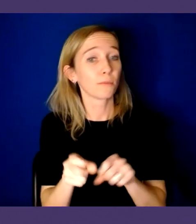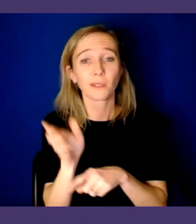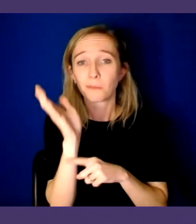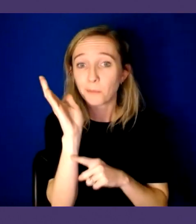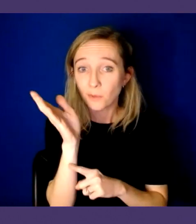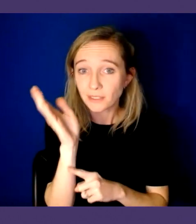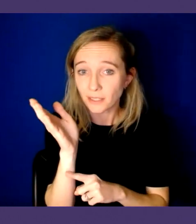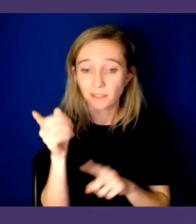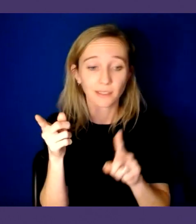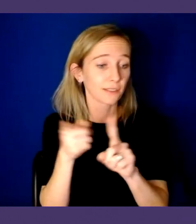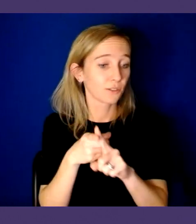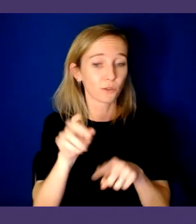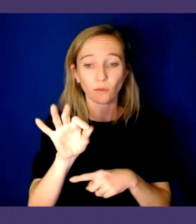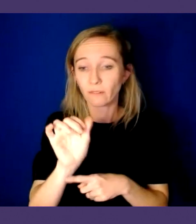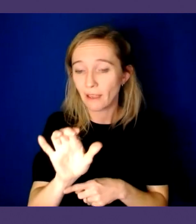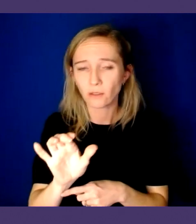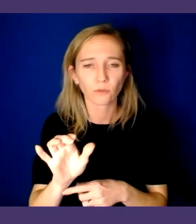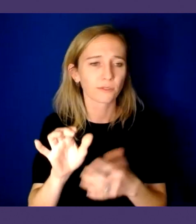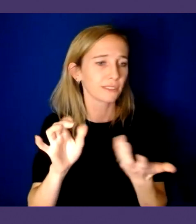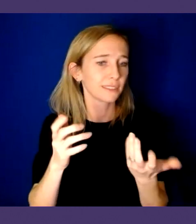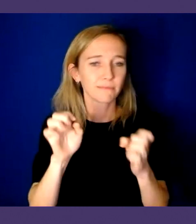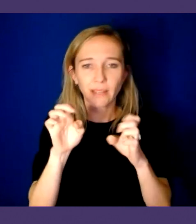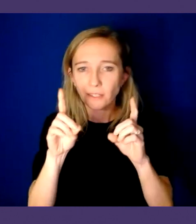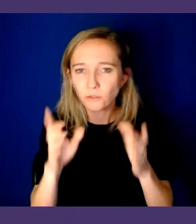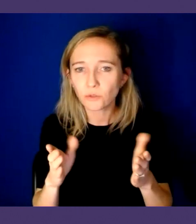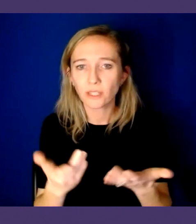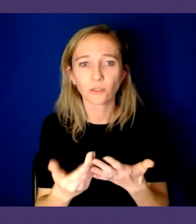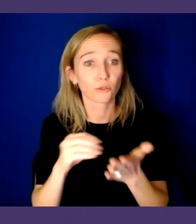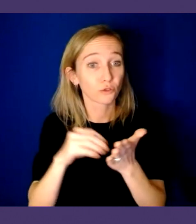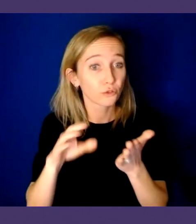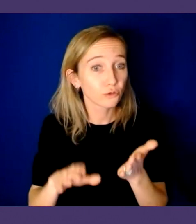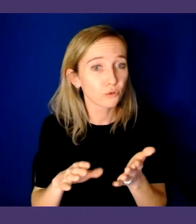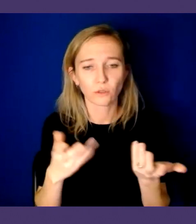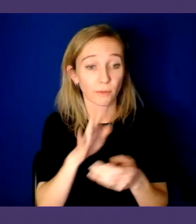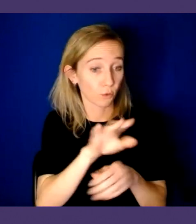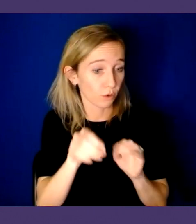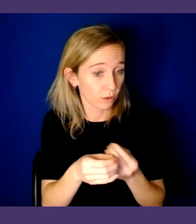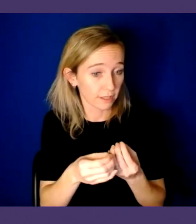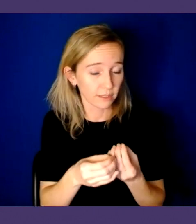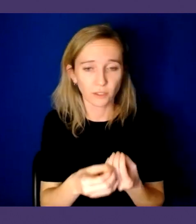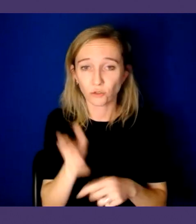educators and students about what's happening in your organization or around a specific topic.